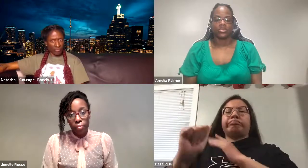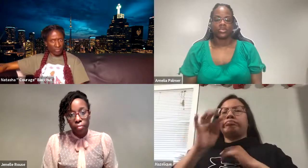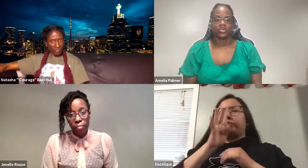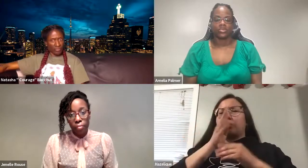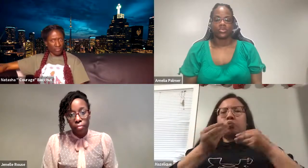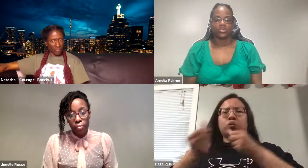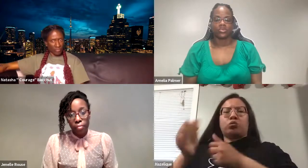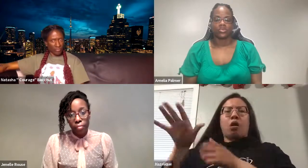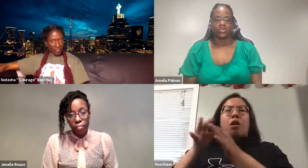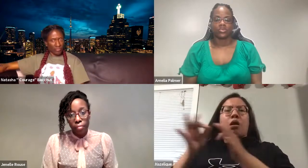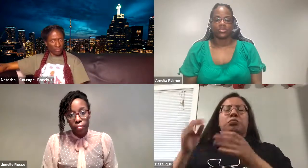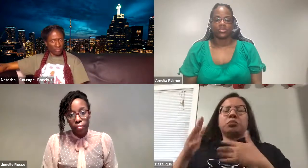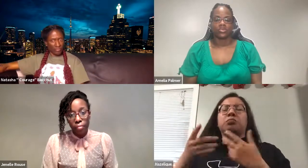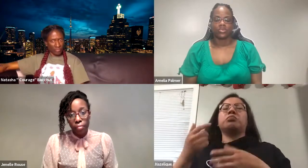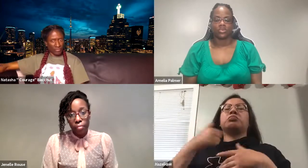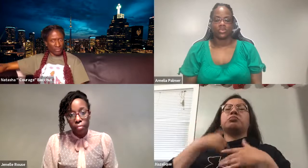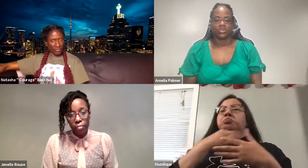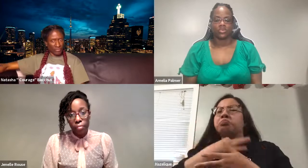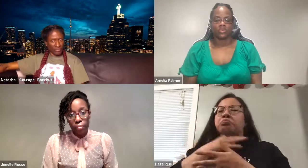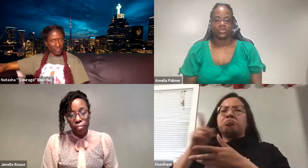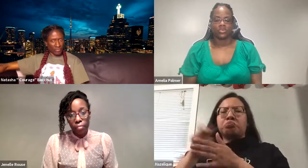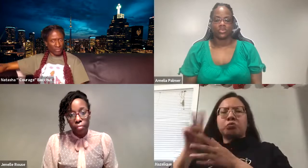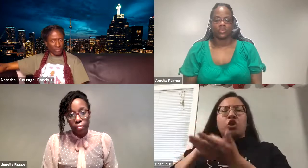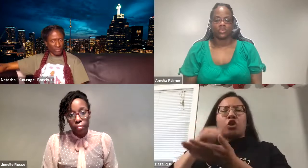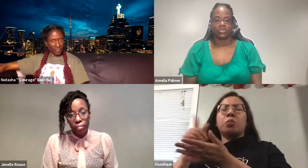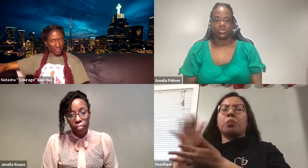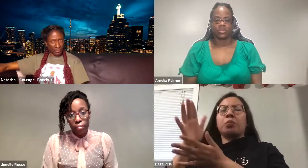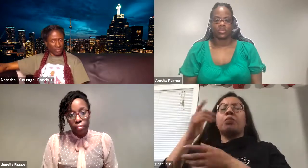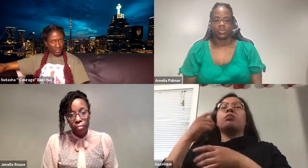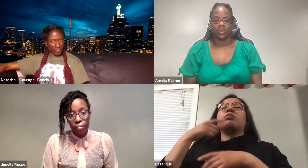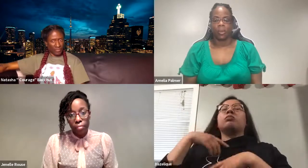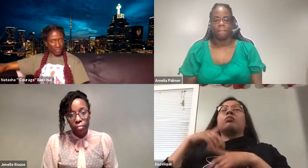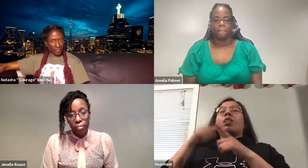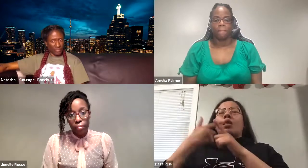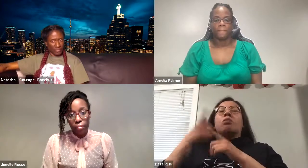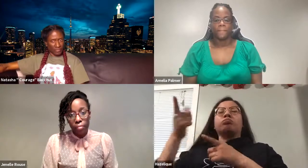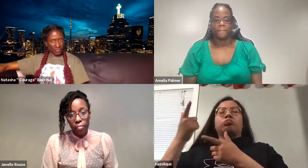focus more on my own community and how people would use their own oneida spoken language